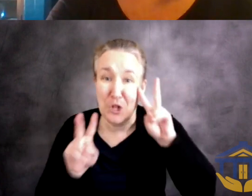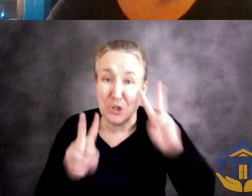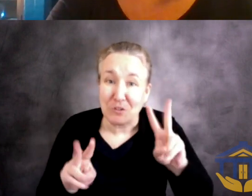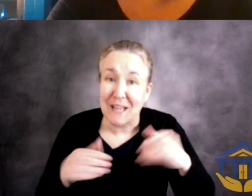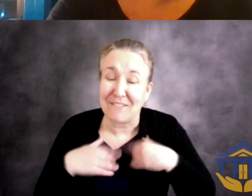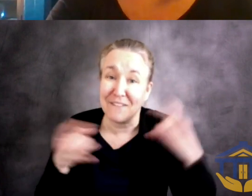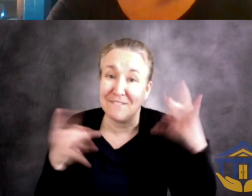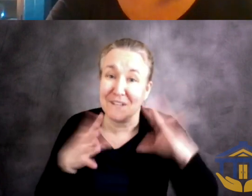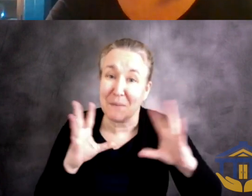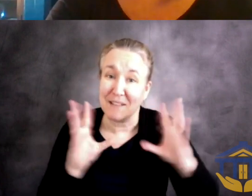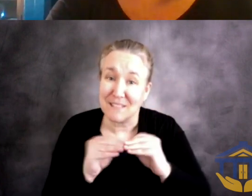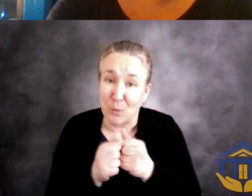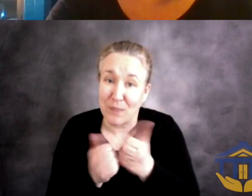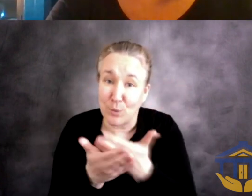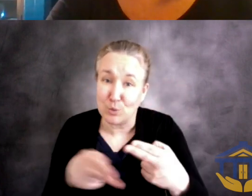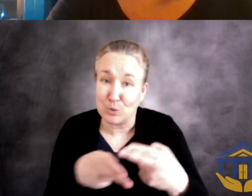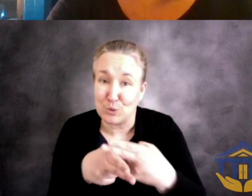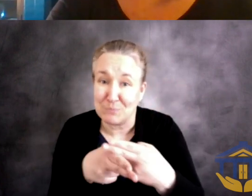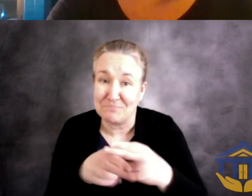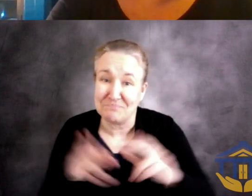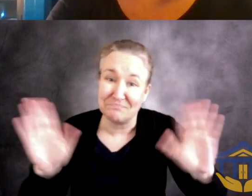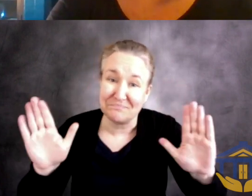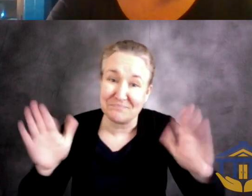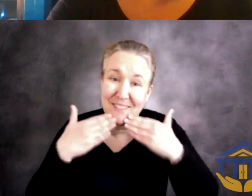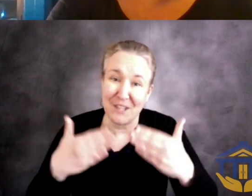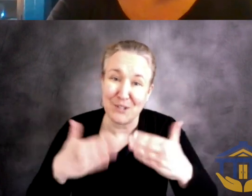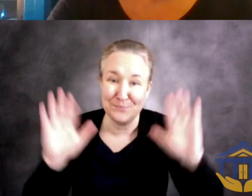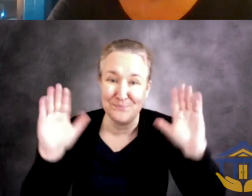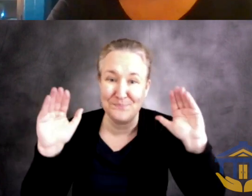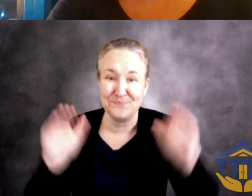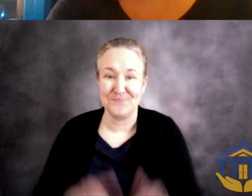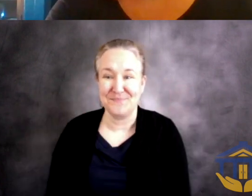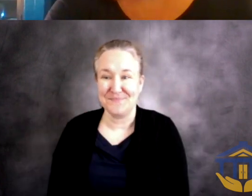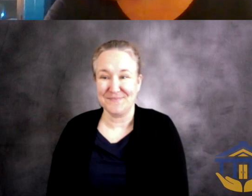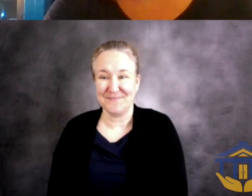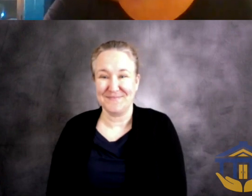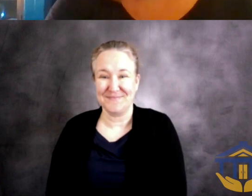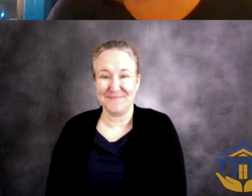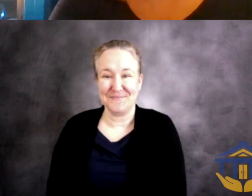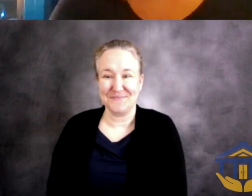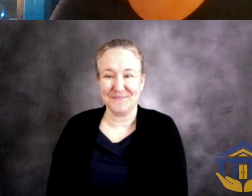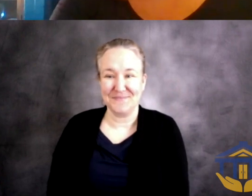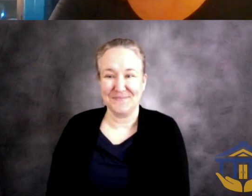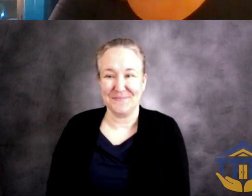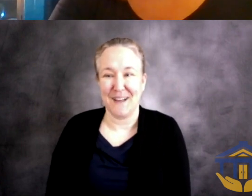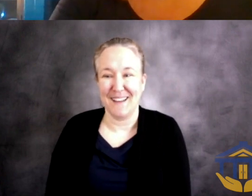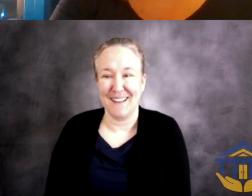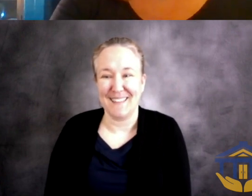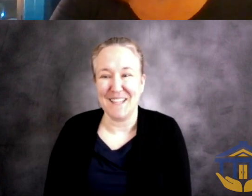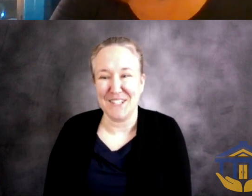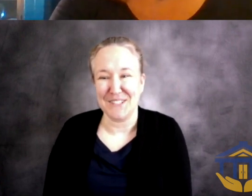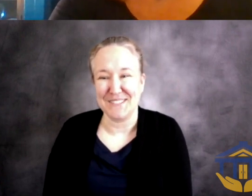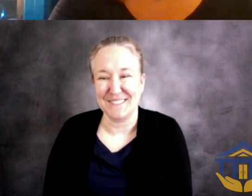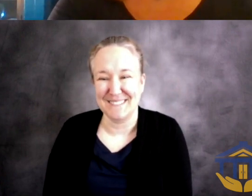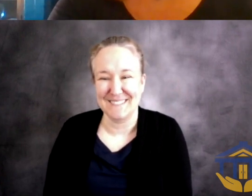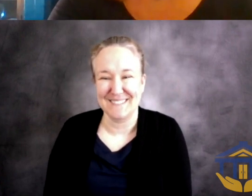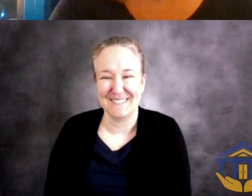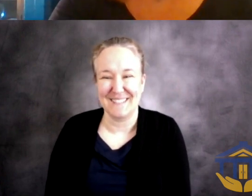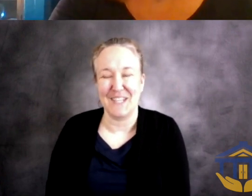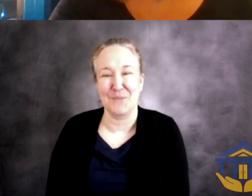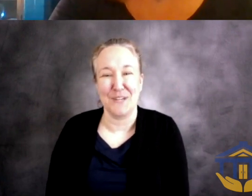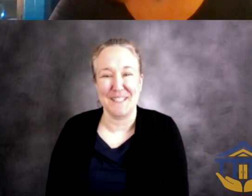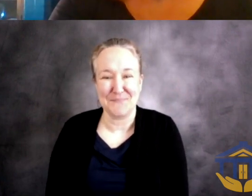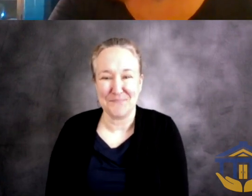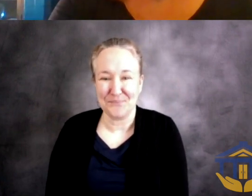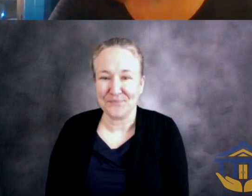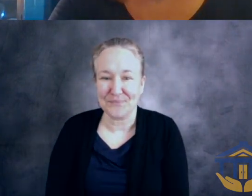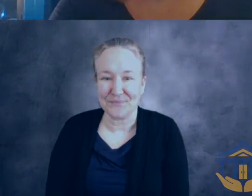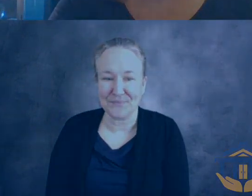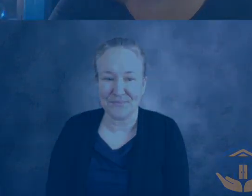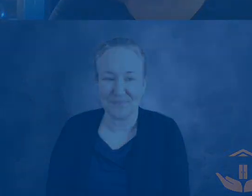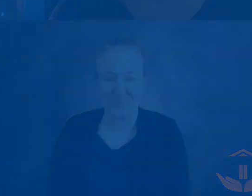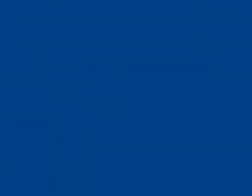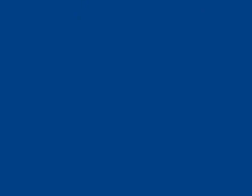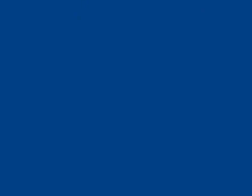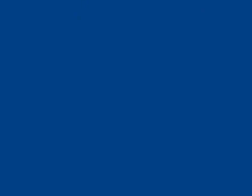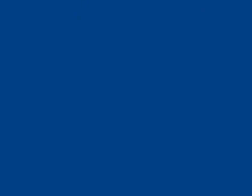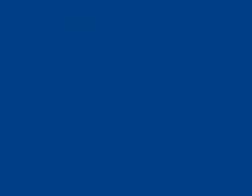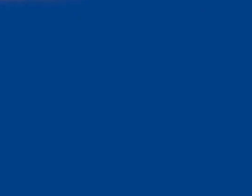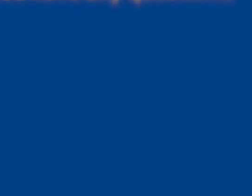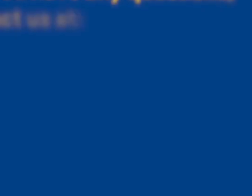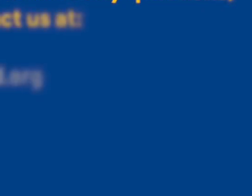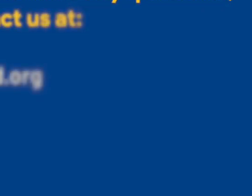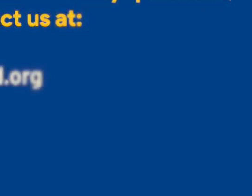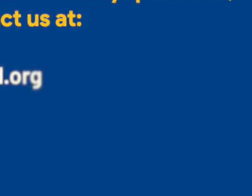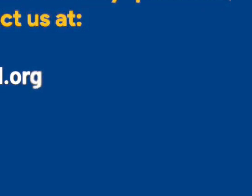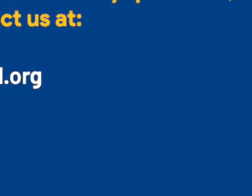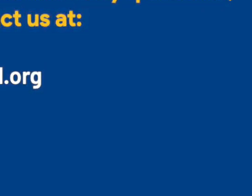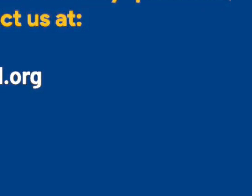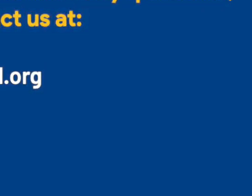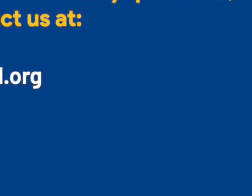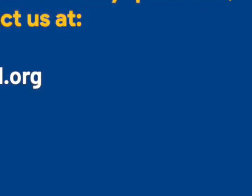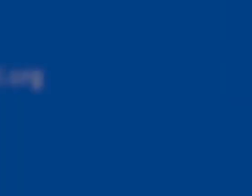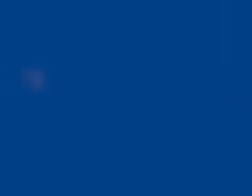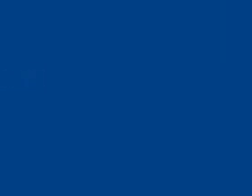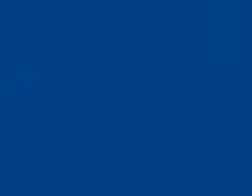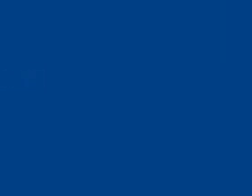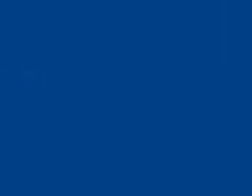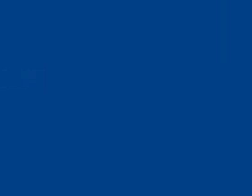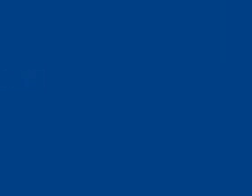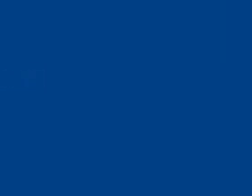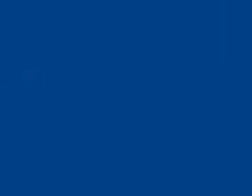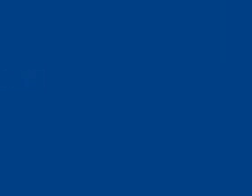with you guys shortly. Thanks very much. Thank you, Maria. Bye. Thank you. Thank you, Maria.